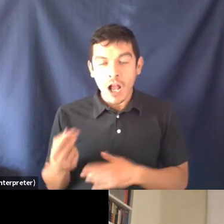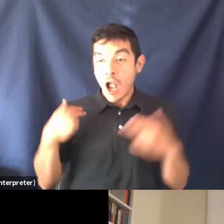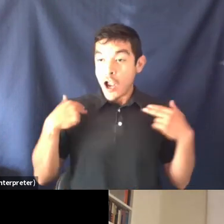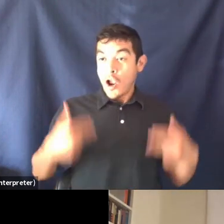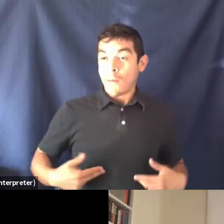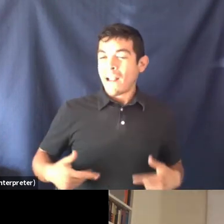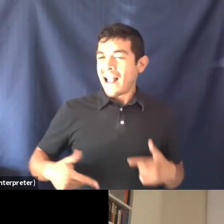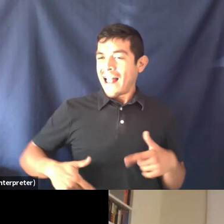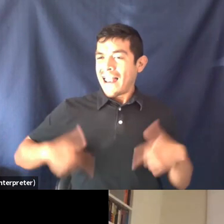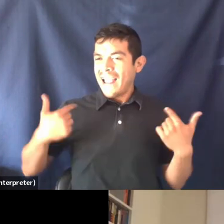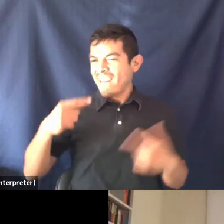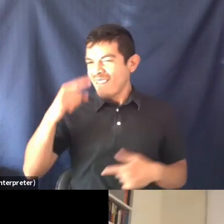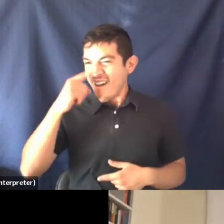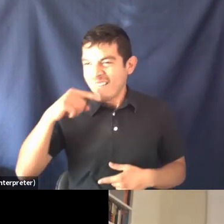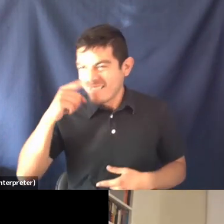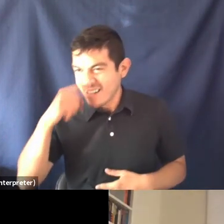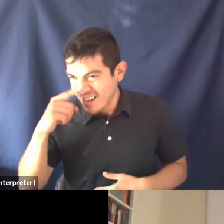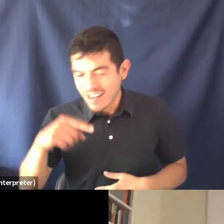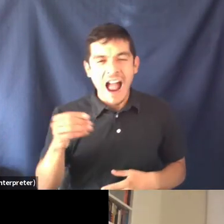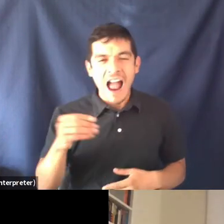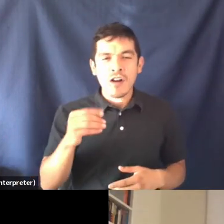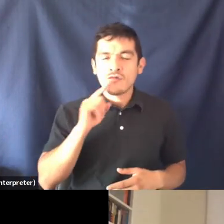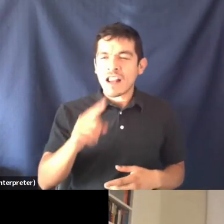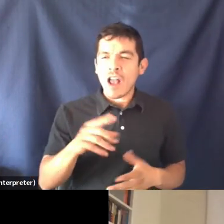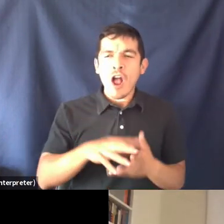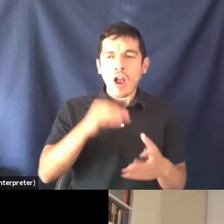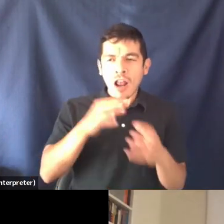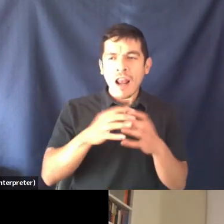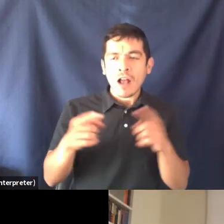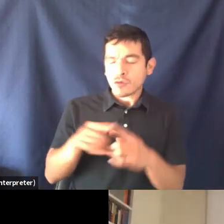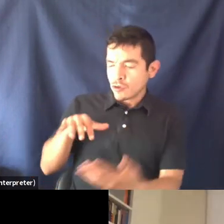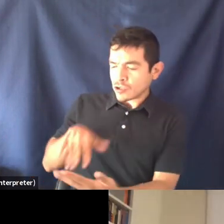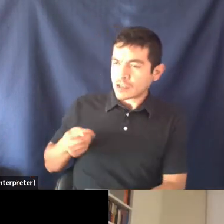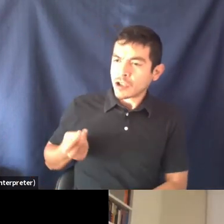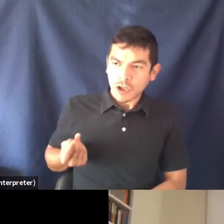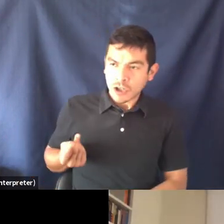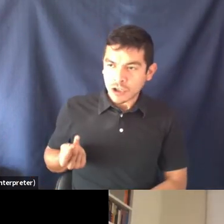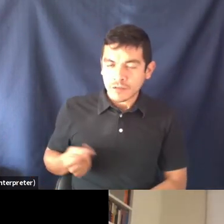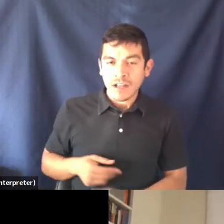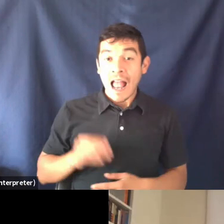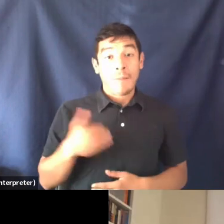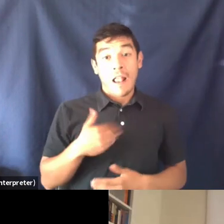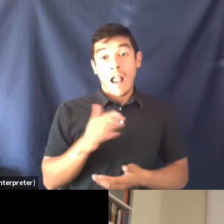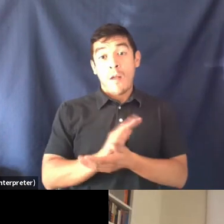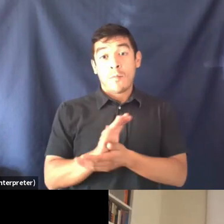and would do well to study the dog. Yeah, and the film is a study of dogs to see how almost how we should live